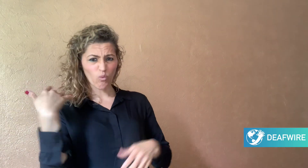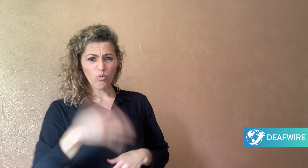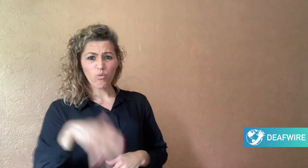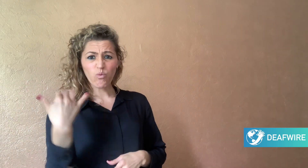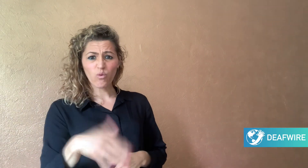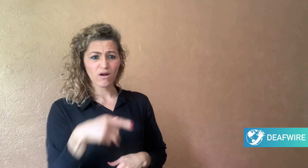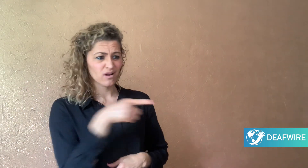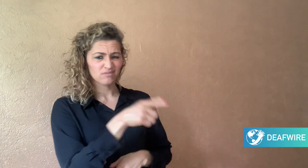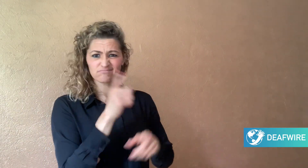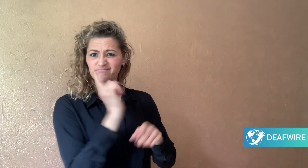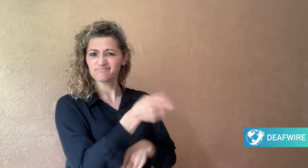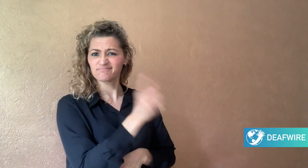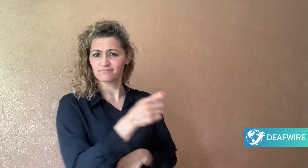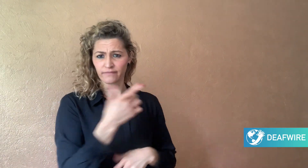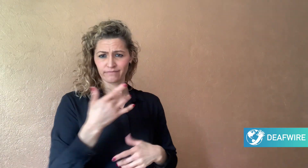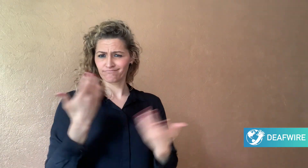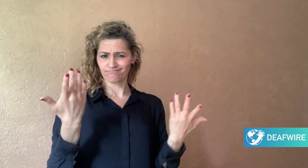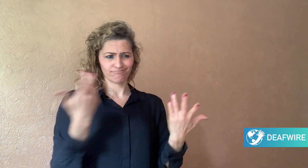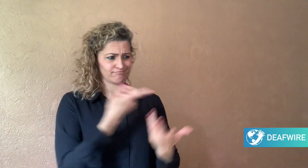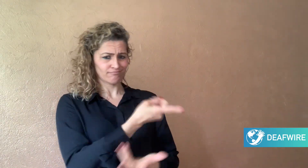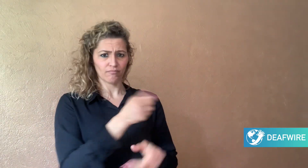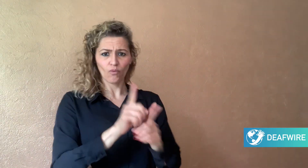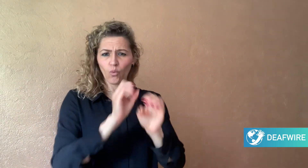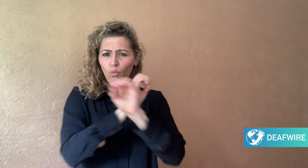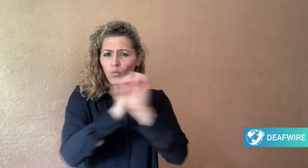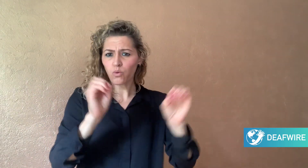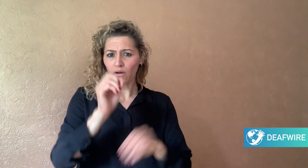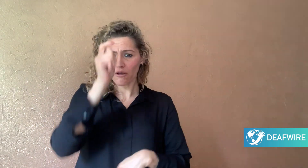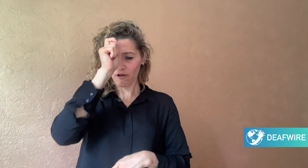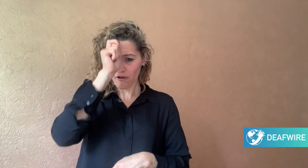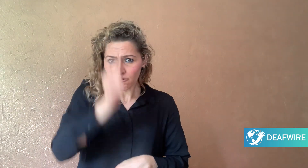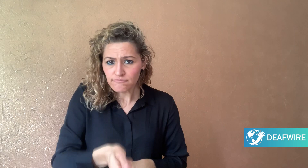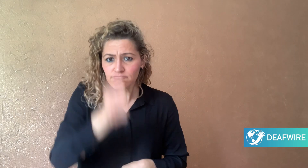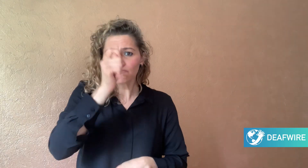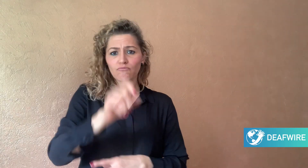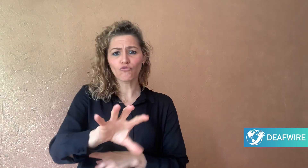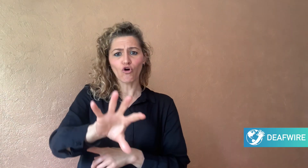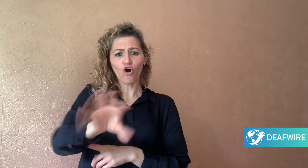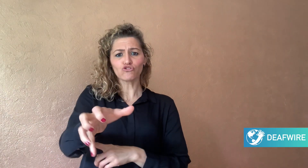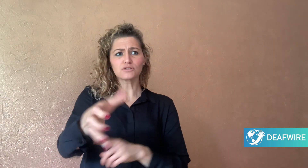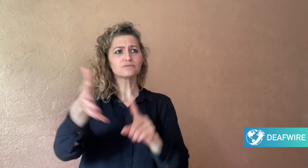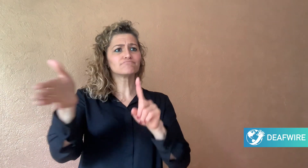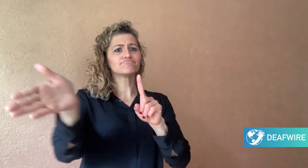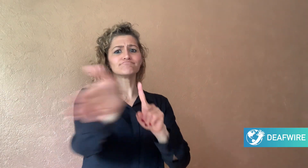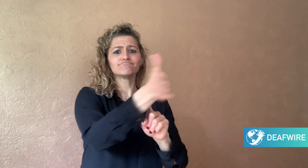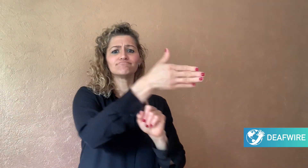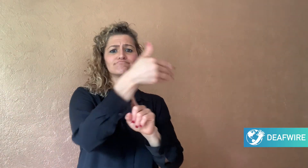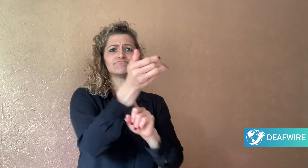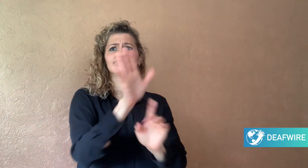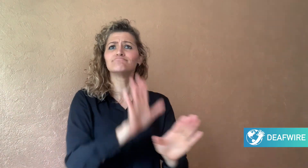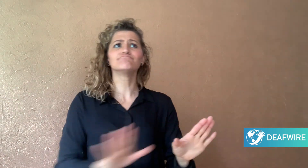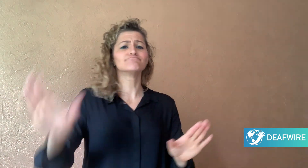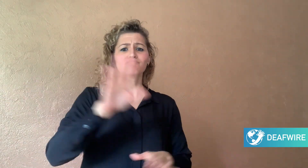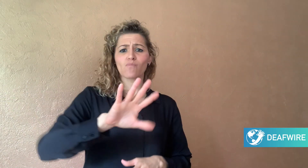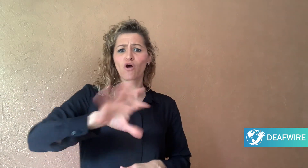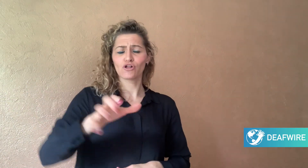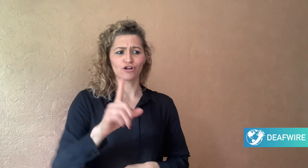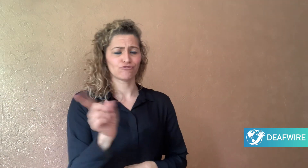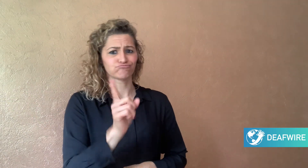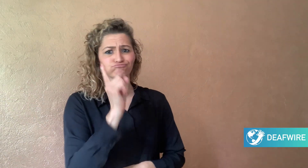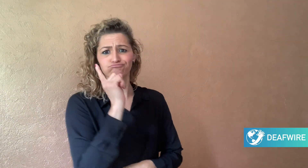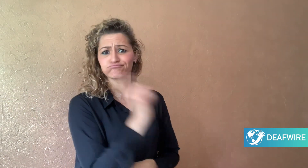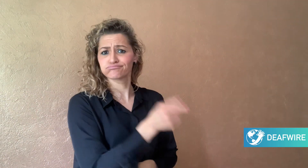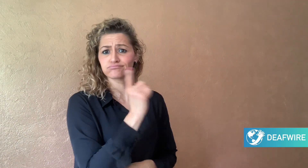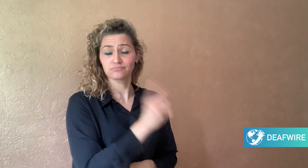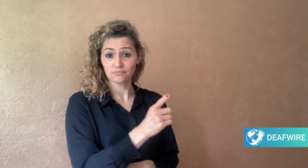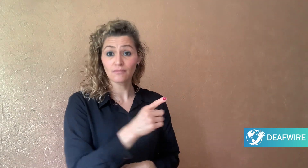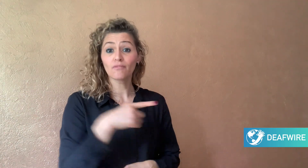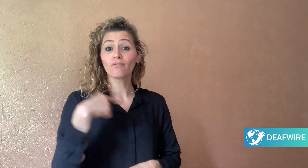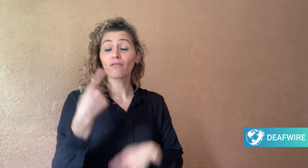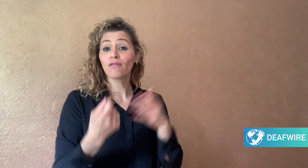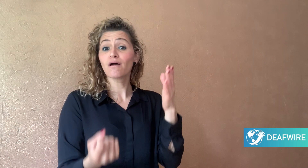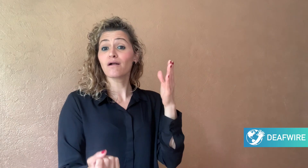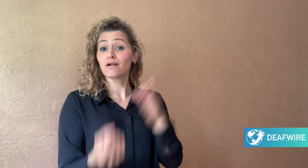disrespectful towards the country. He was fired